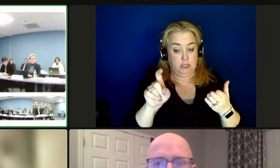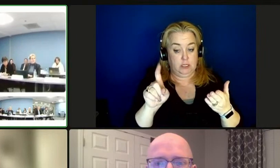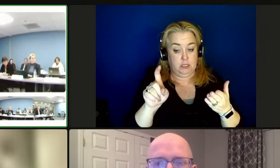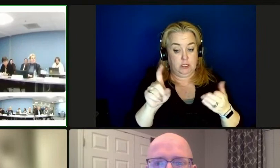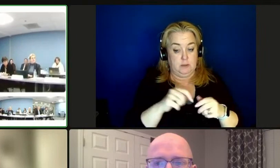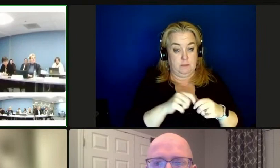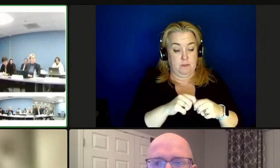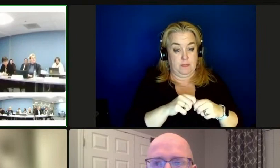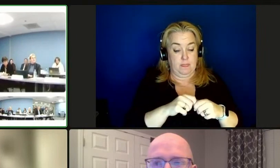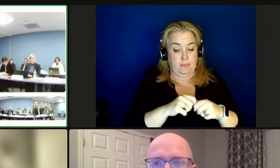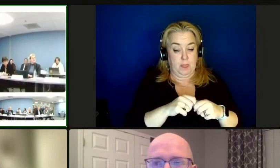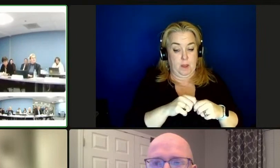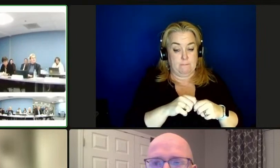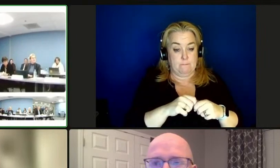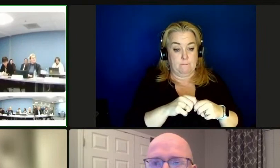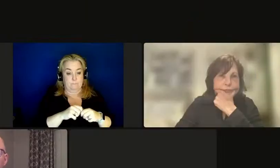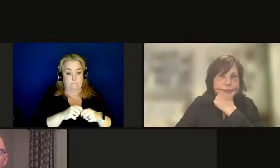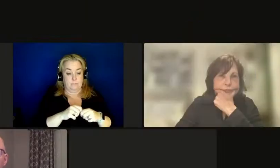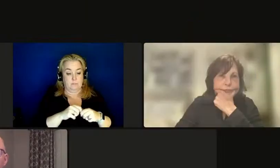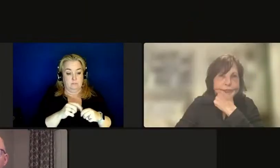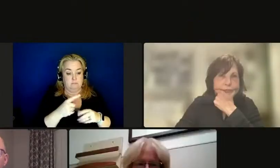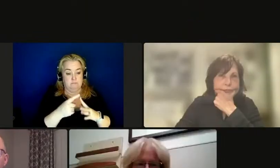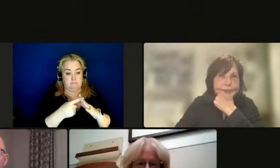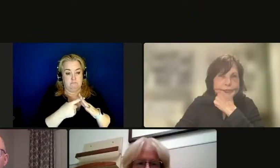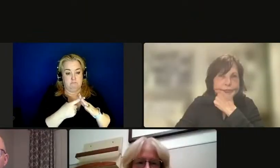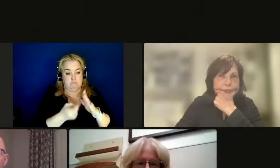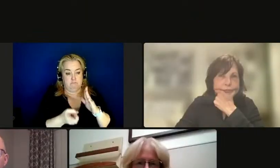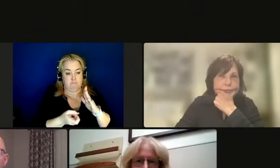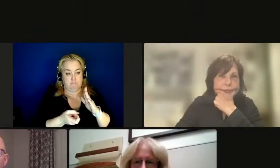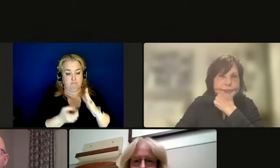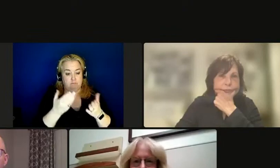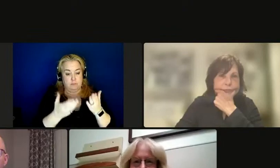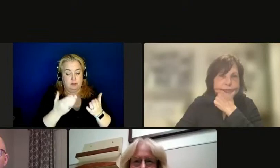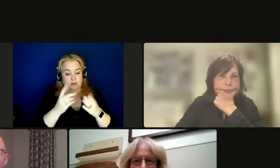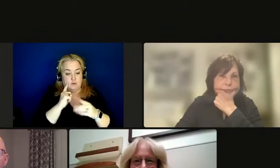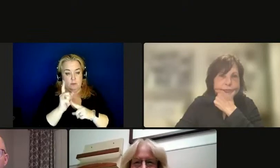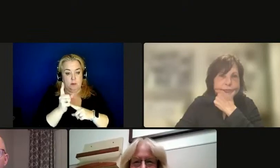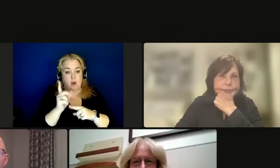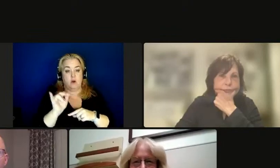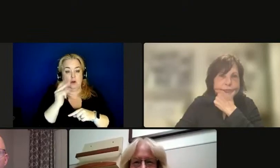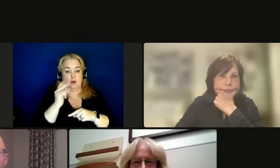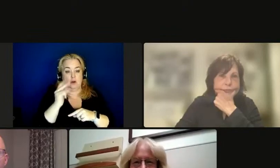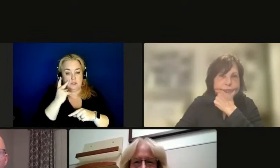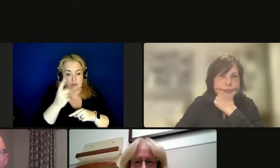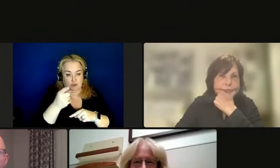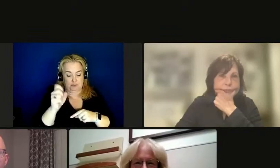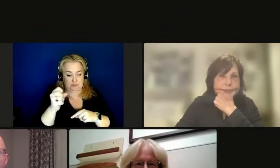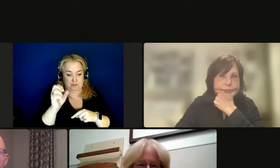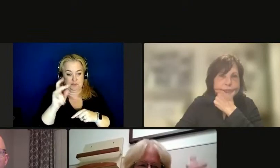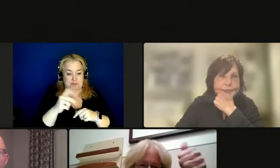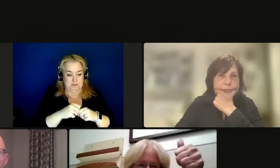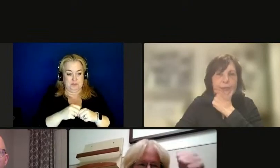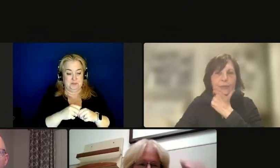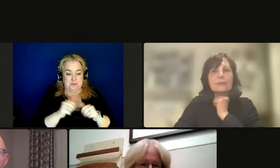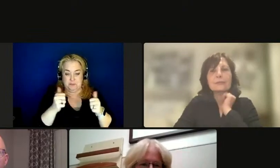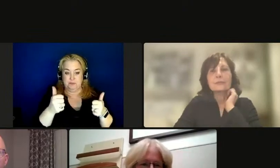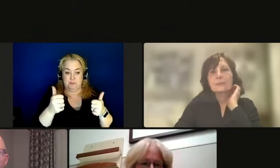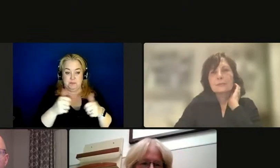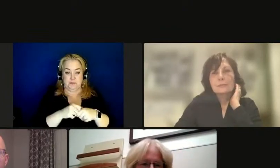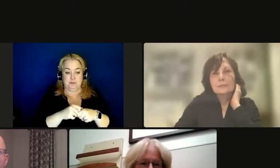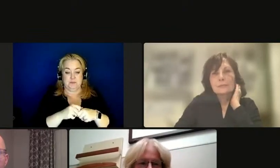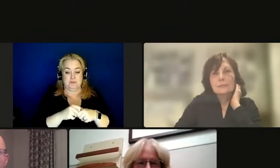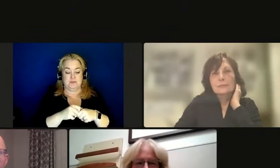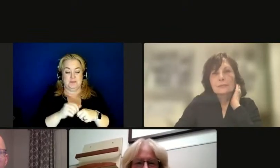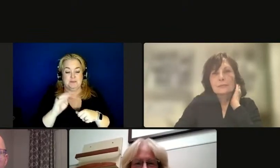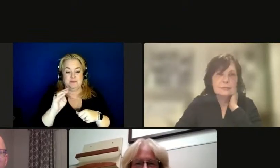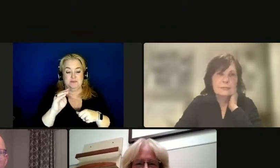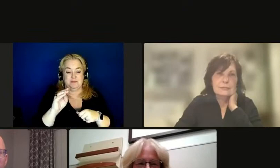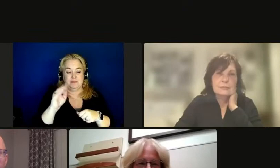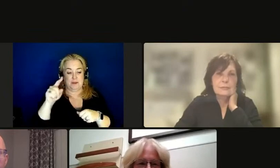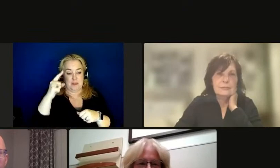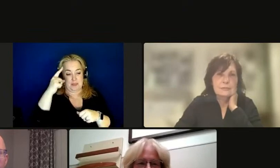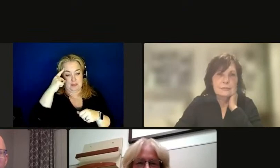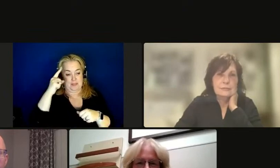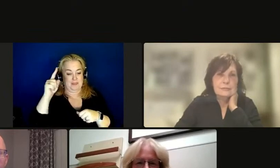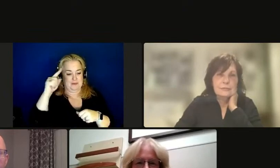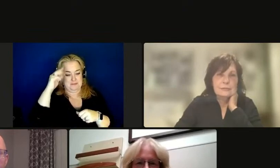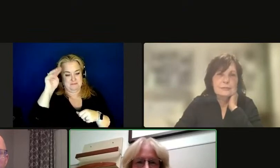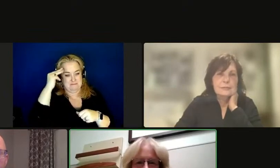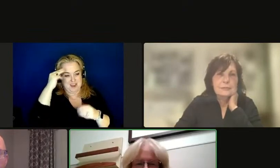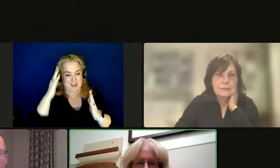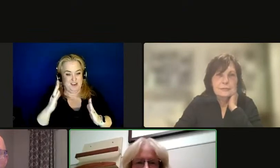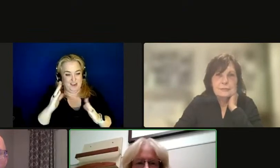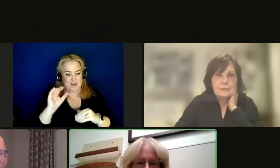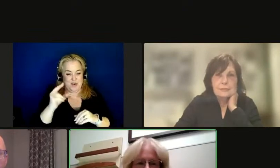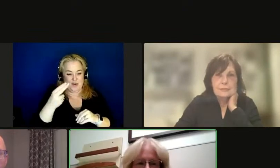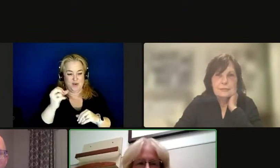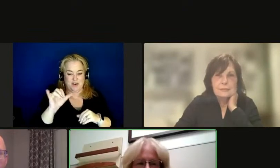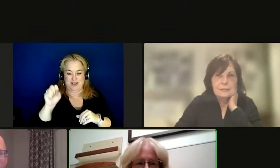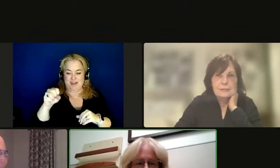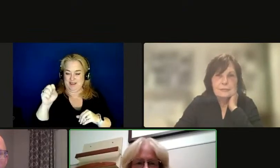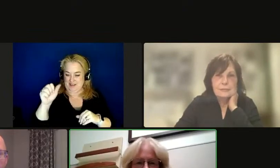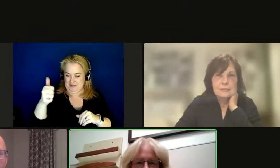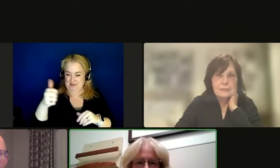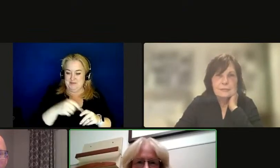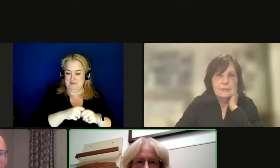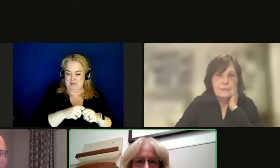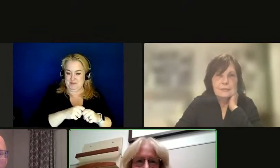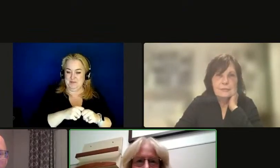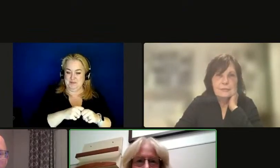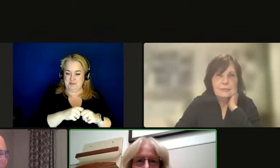SILVANA DE LA IT'S LIKELY TO